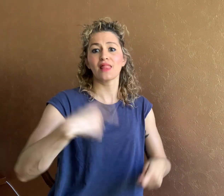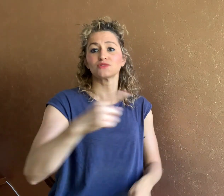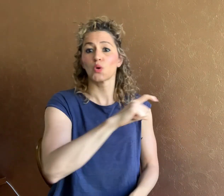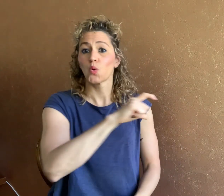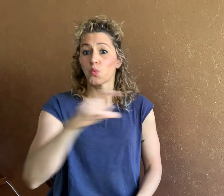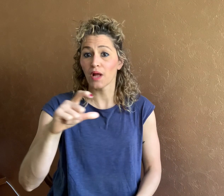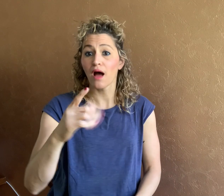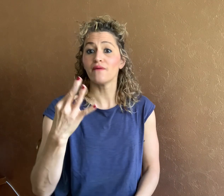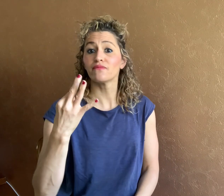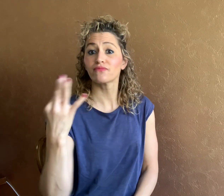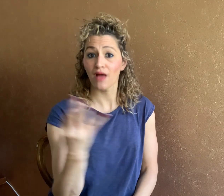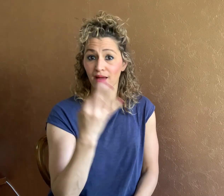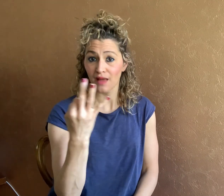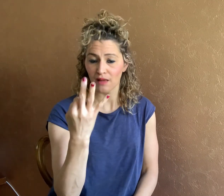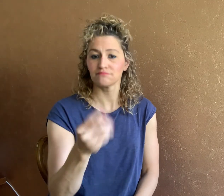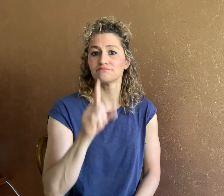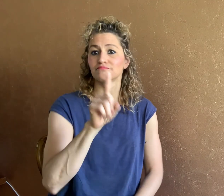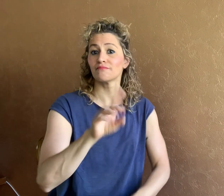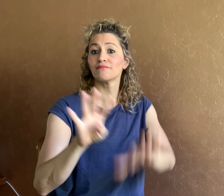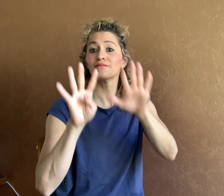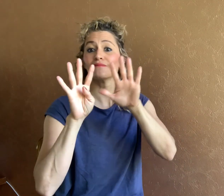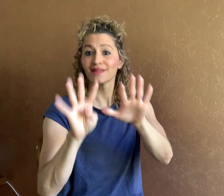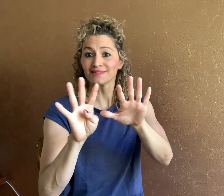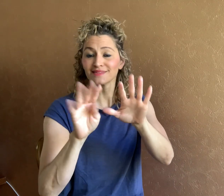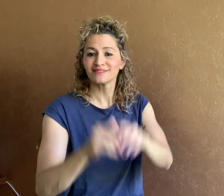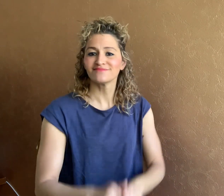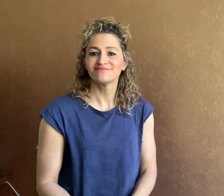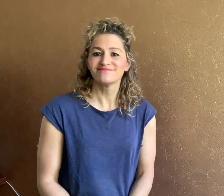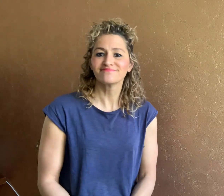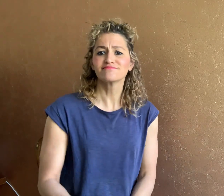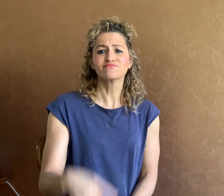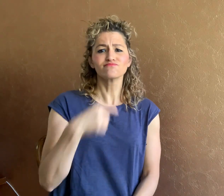next week on Friday the 19th.